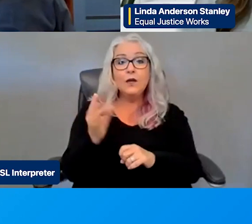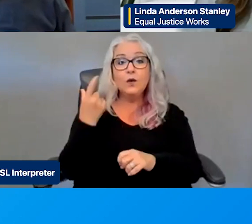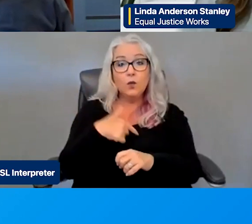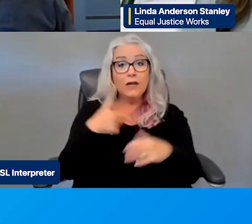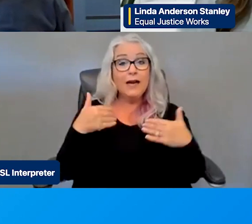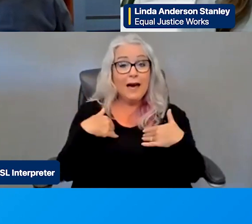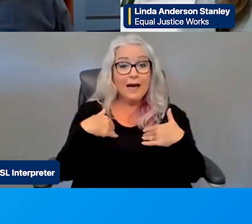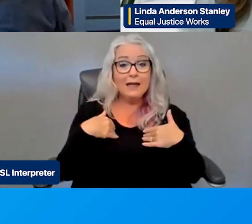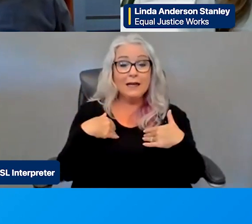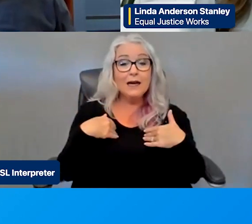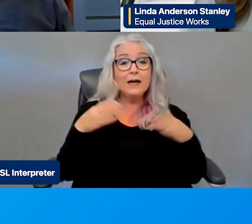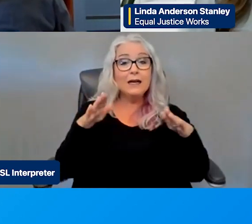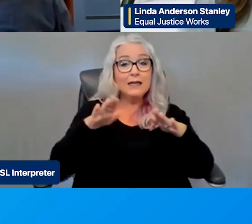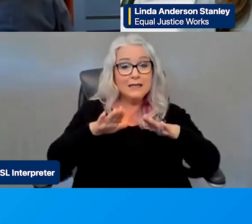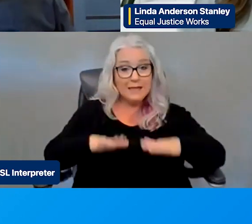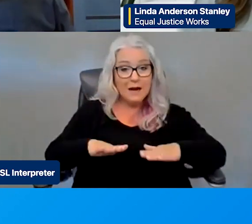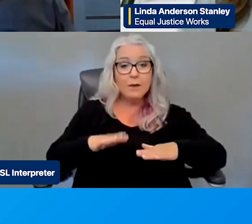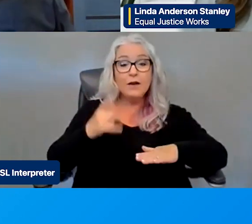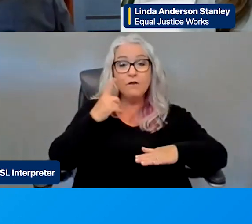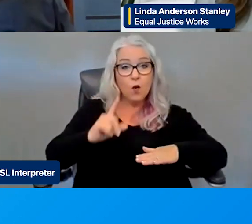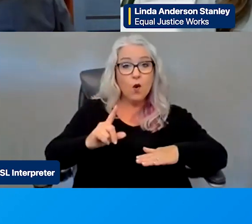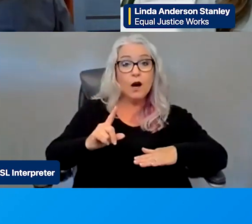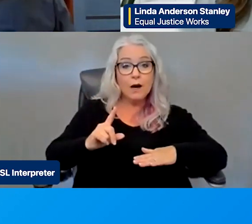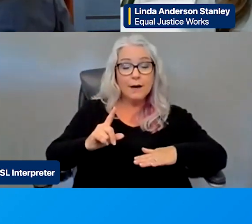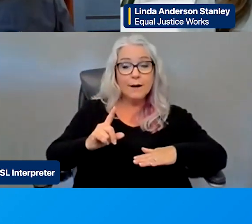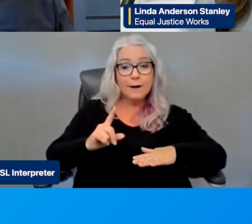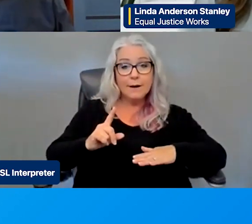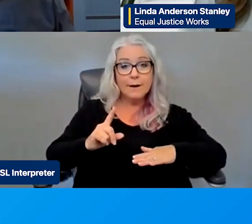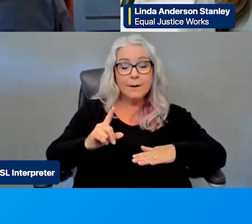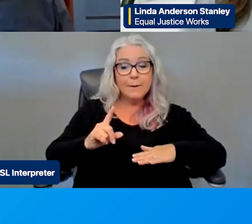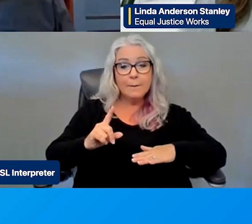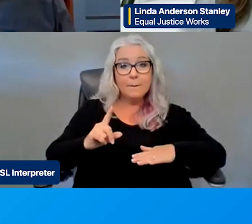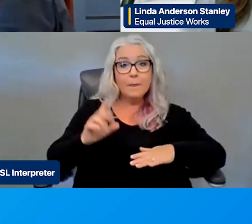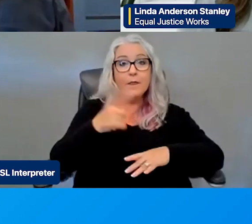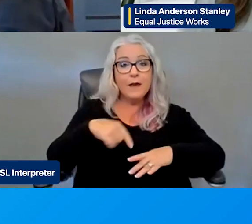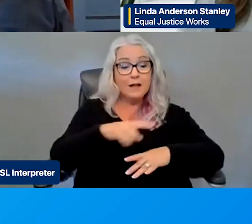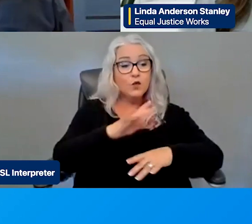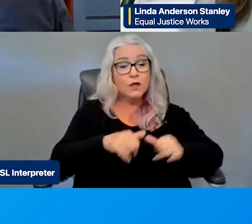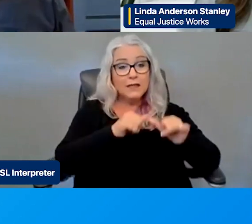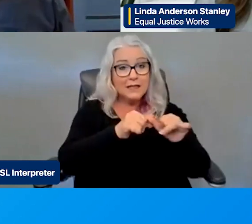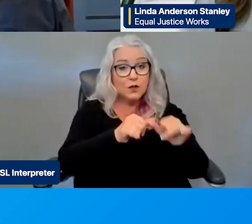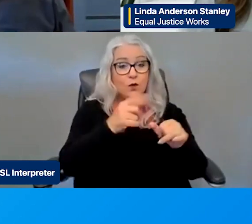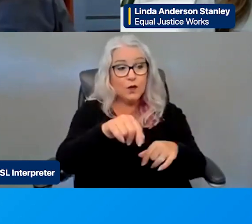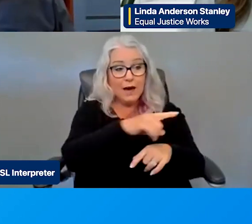And very often as colleagues and many of those on the call know when a case is settled that is